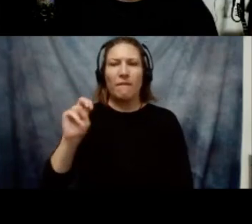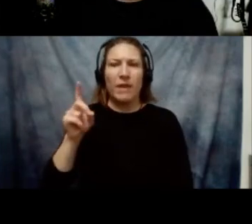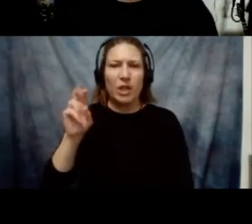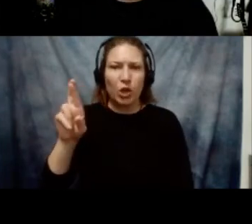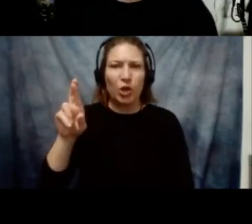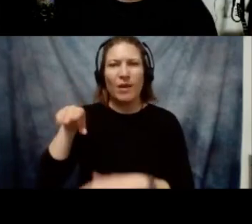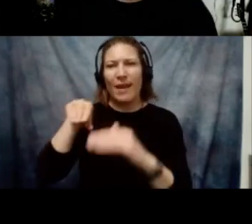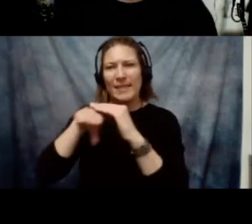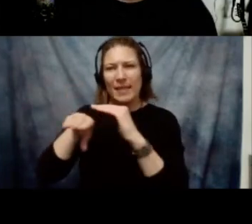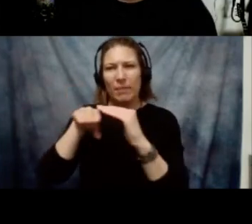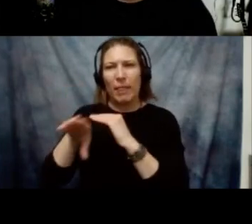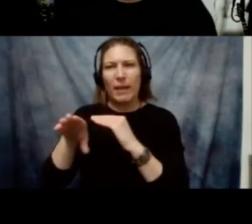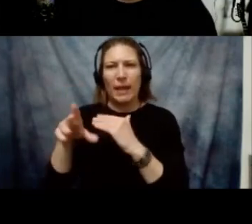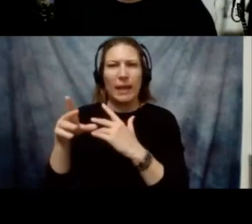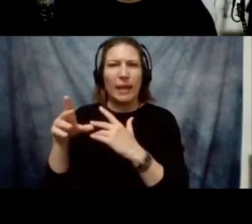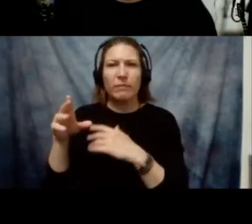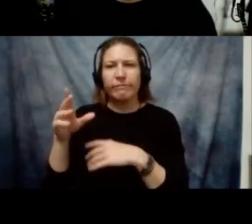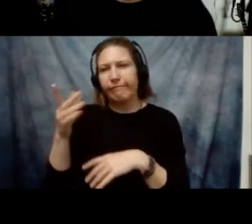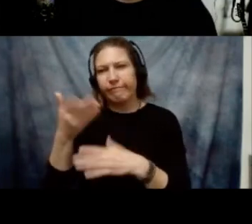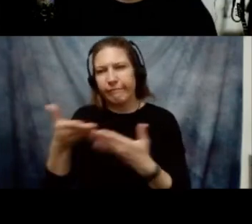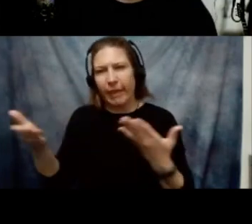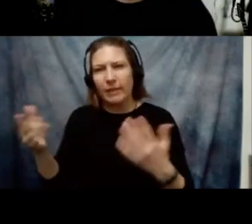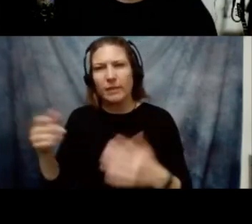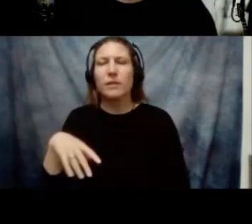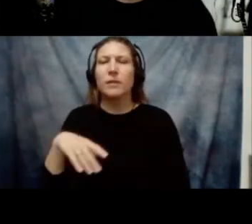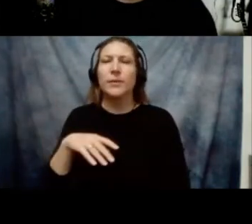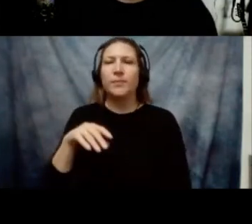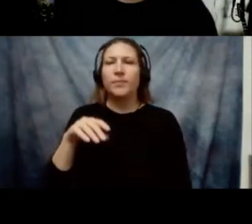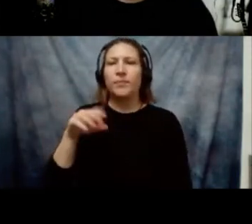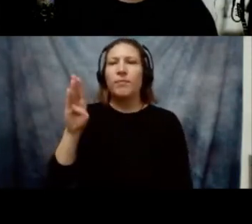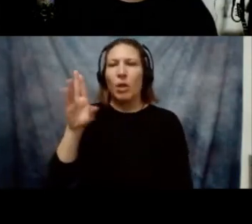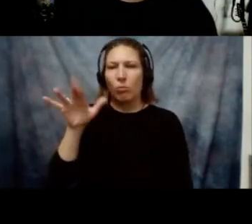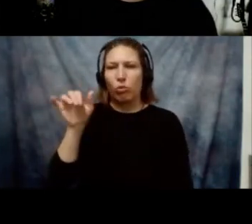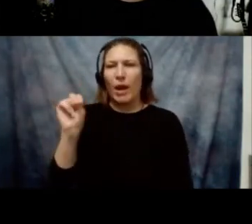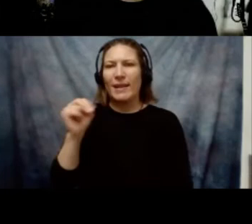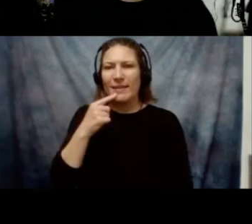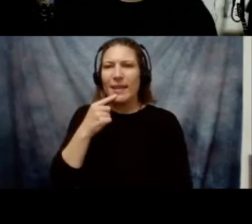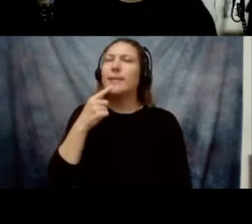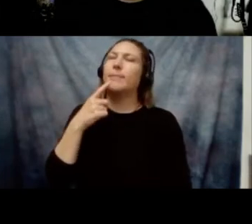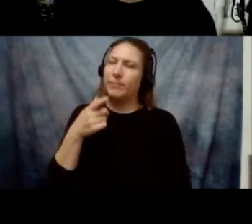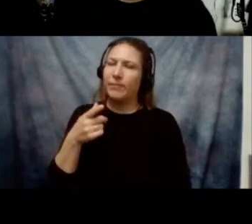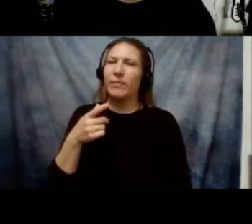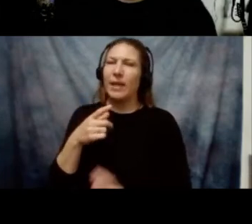always have so they have like the authoring tools that we use have them or some of them have them